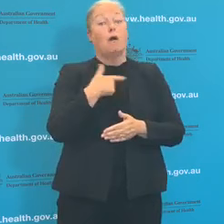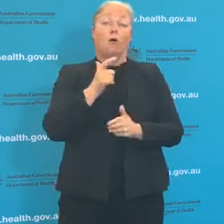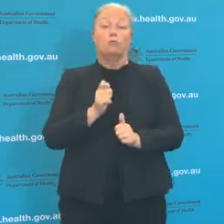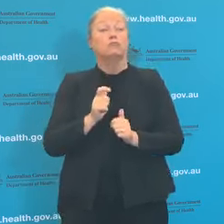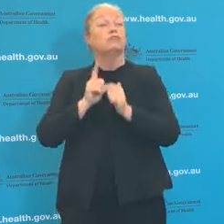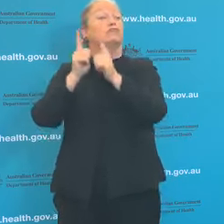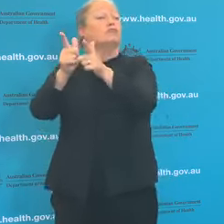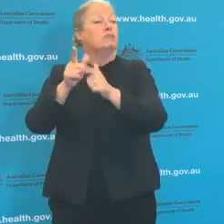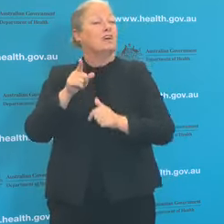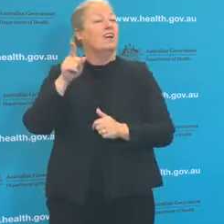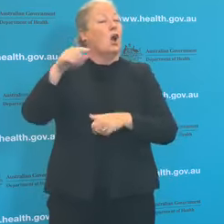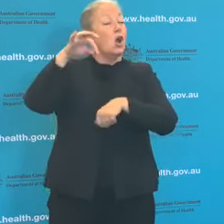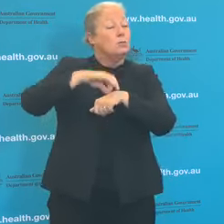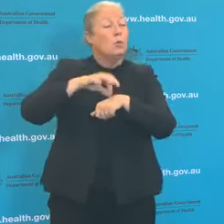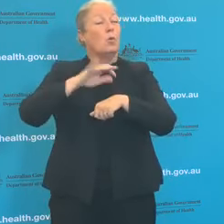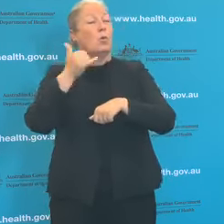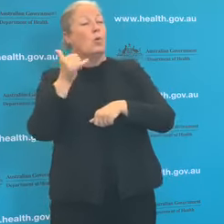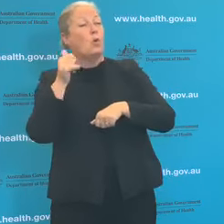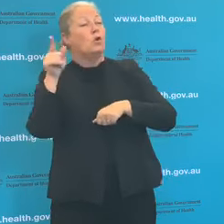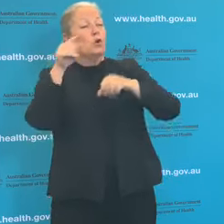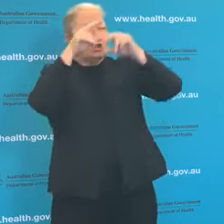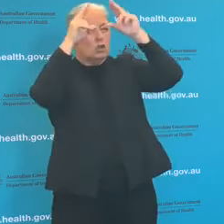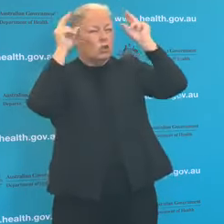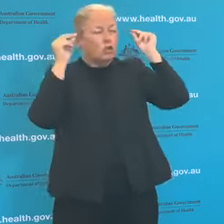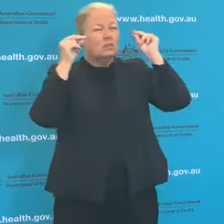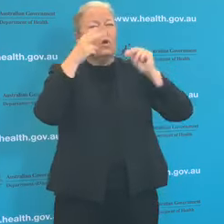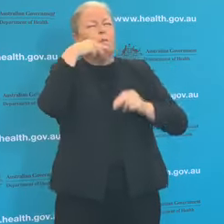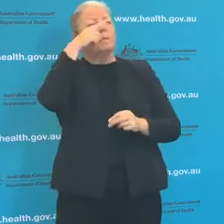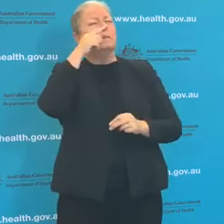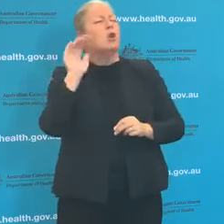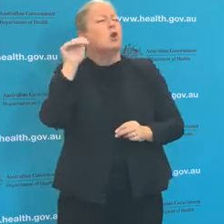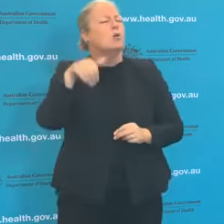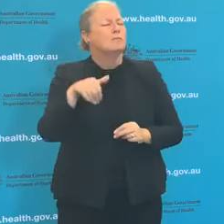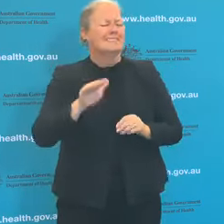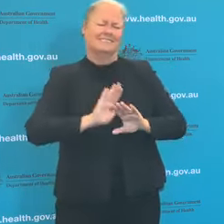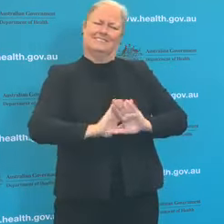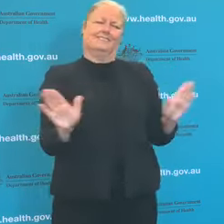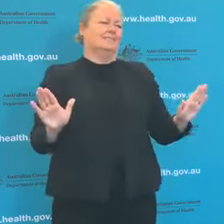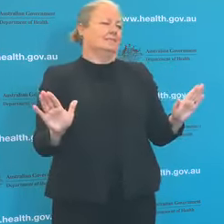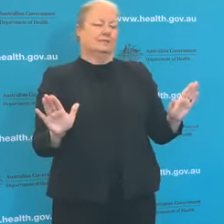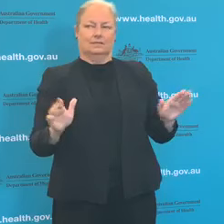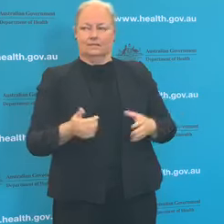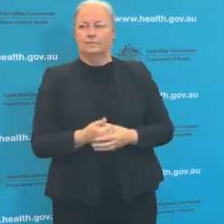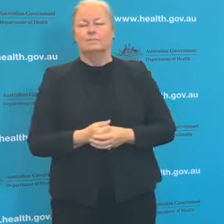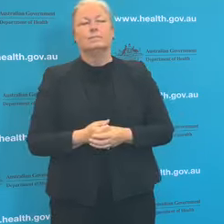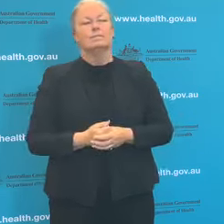To follow up that question, we have seen Treasury has provided figures on how many jobs